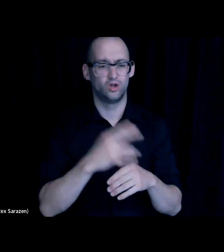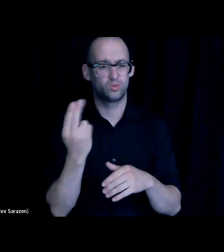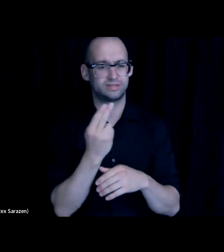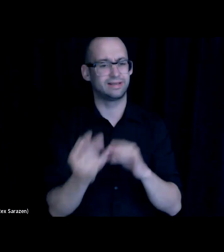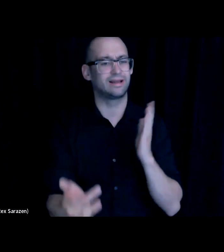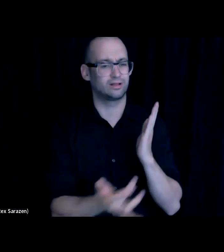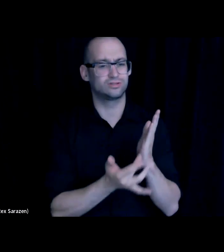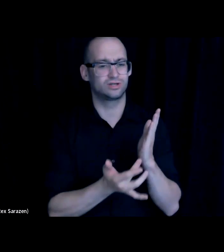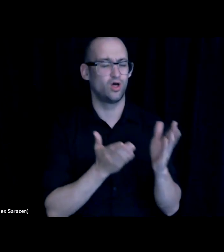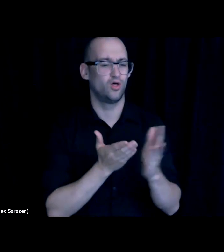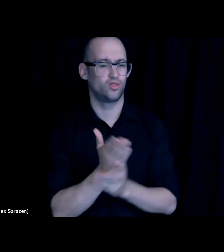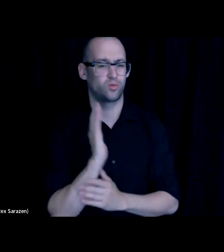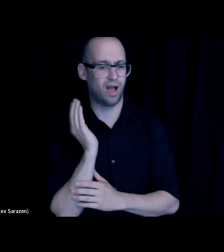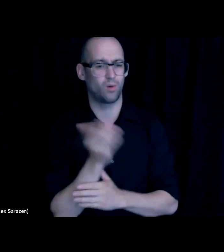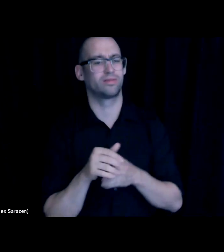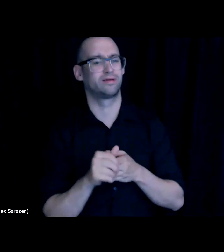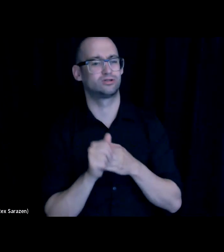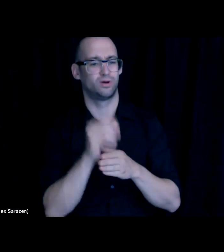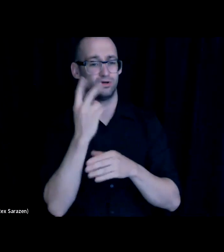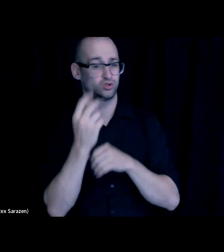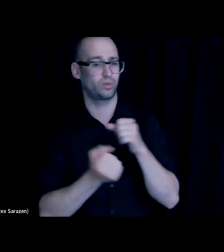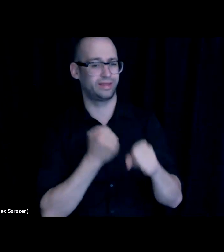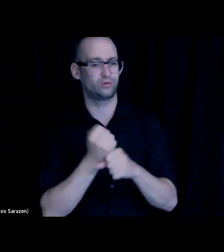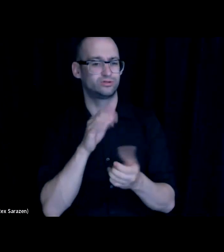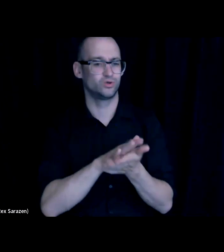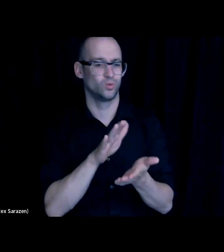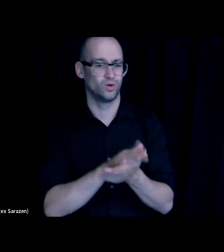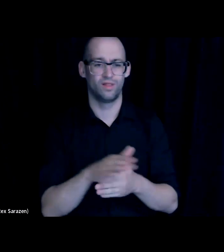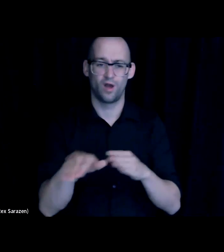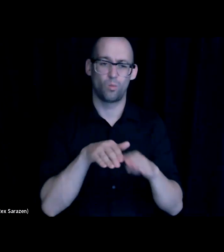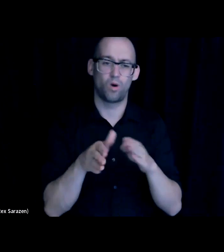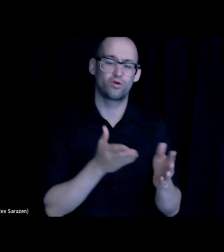our leadership academy. It's a 2 year Academy where they kind of walk through the needs